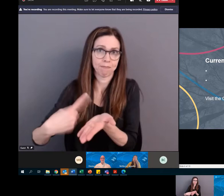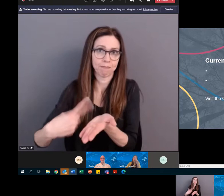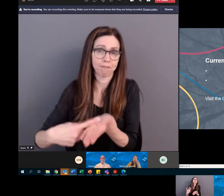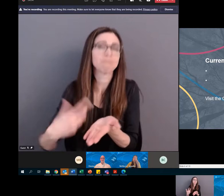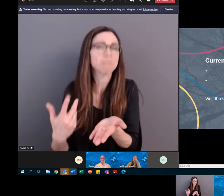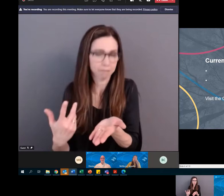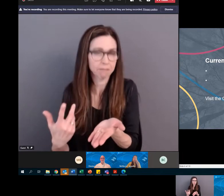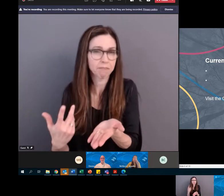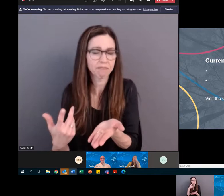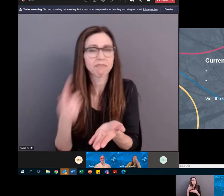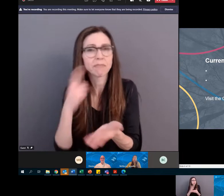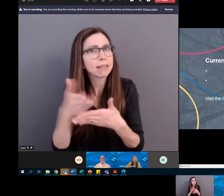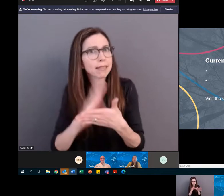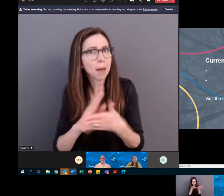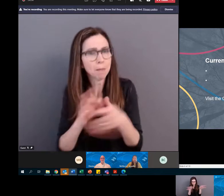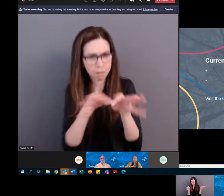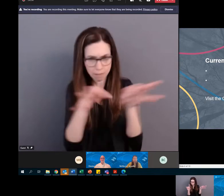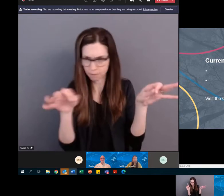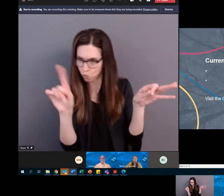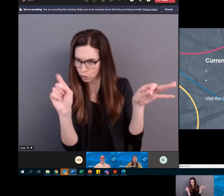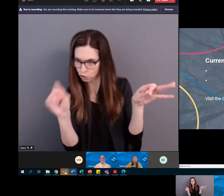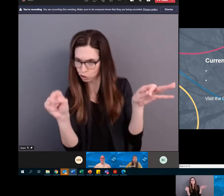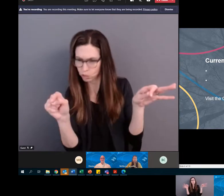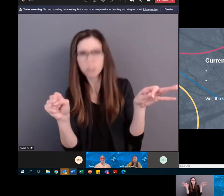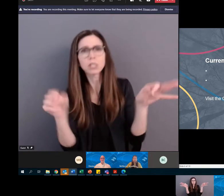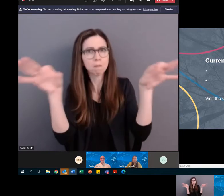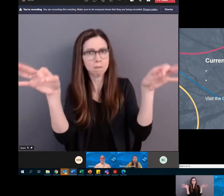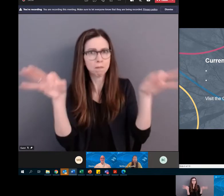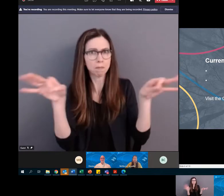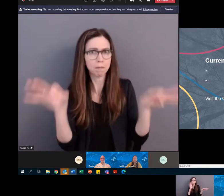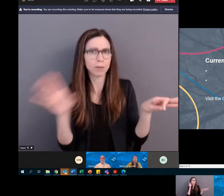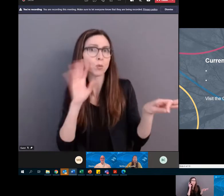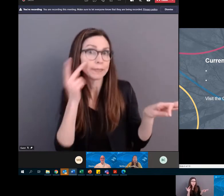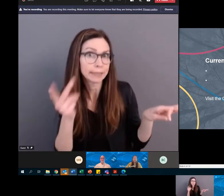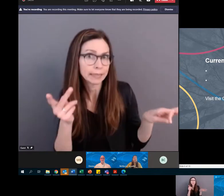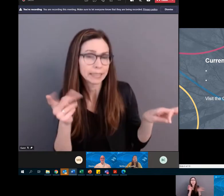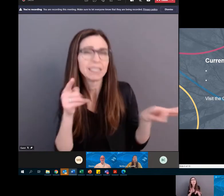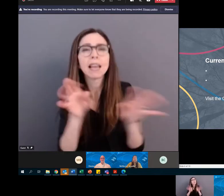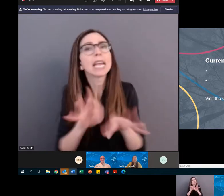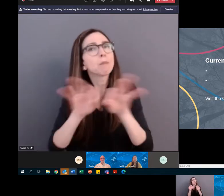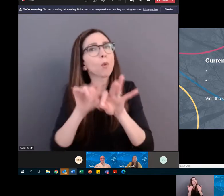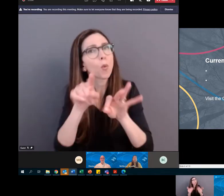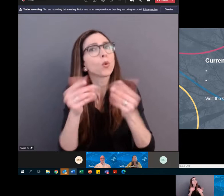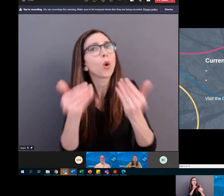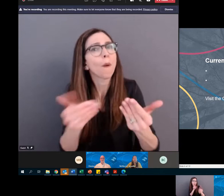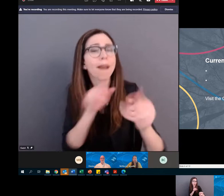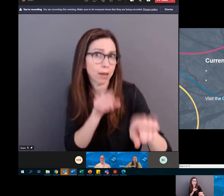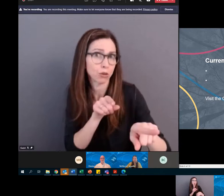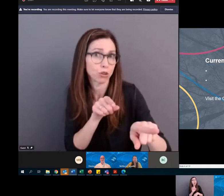on cultural appropriation in both program components, so it's important to answer them, but